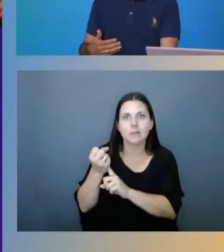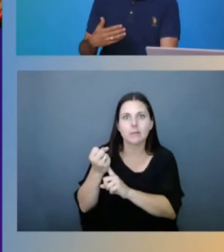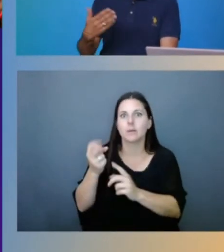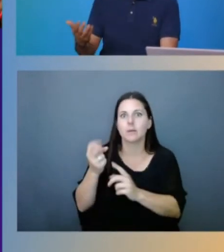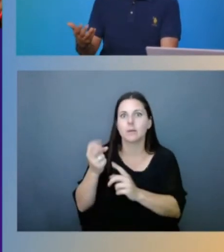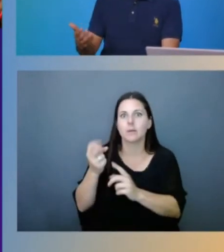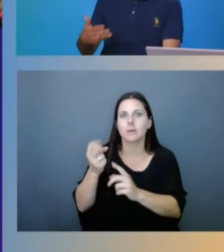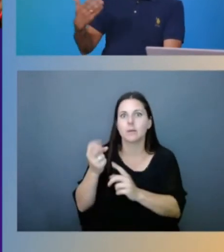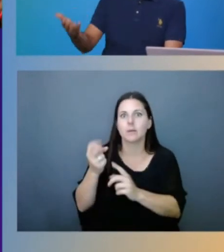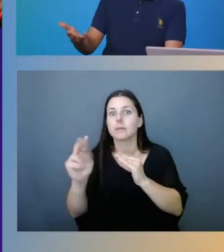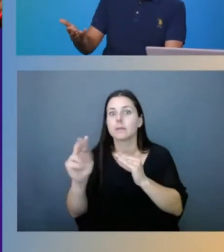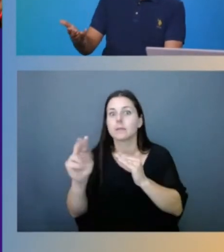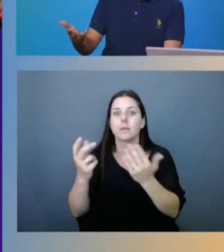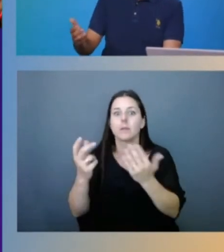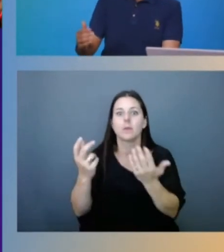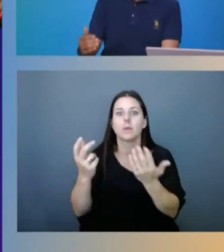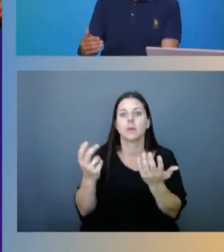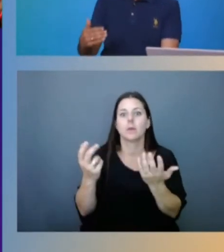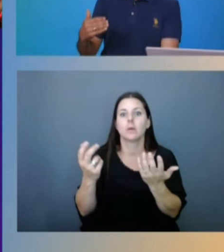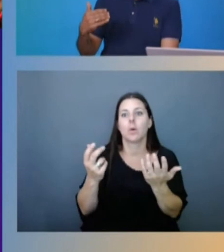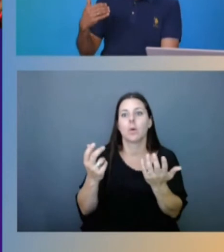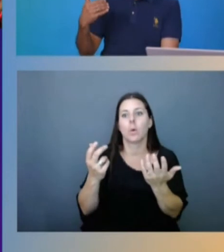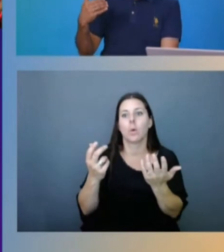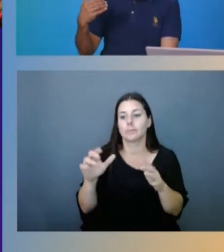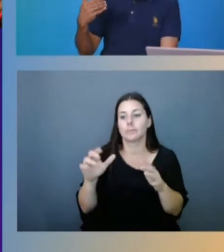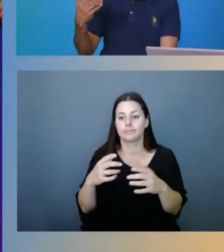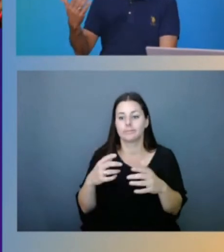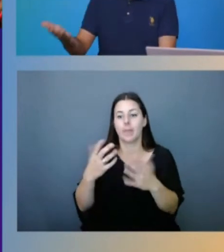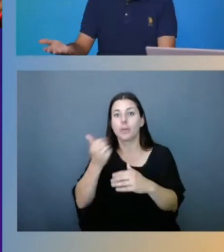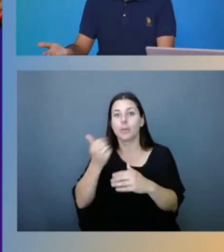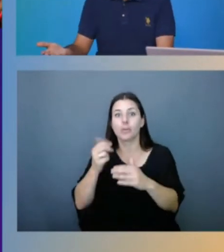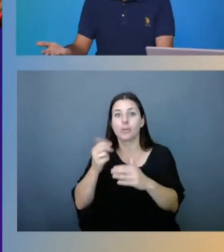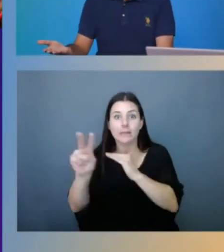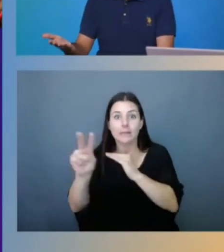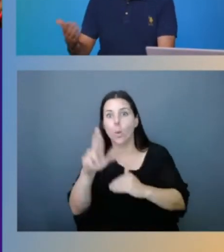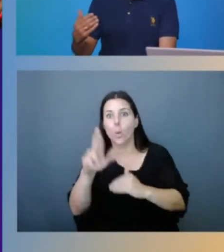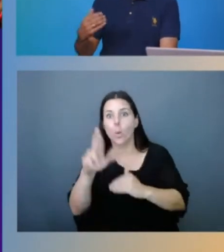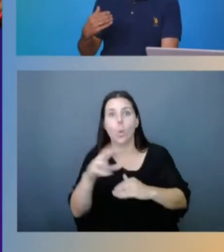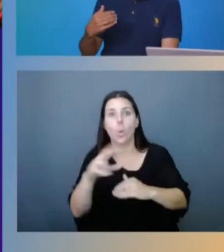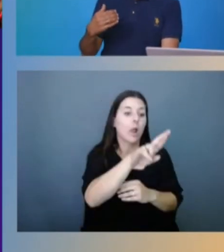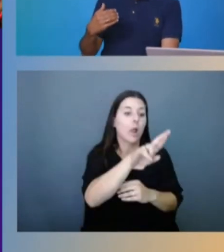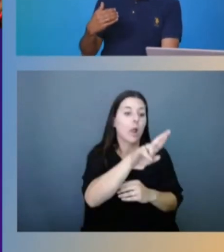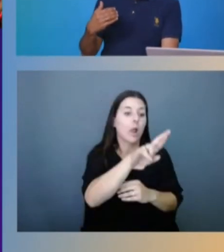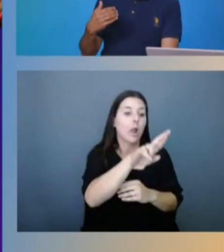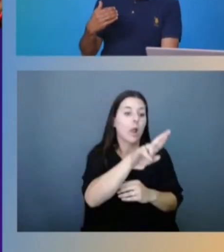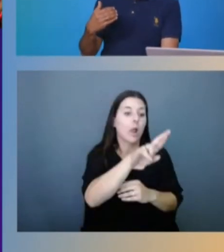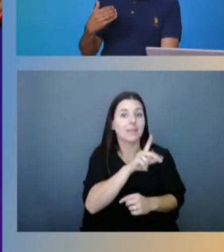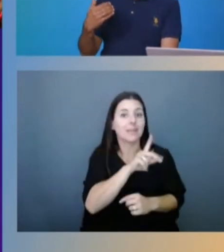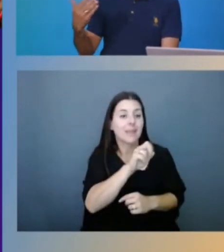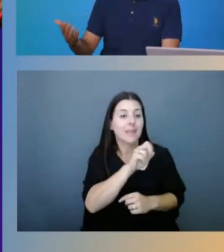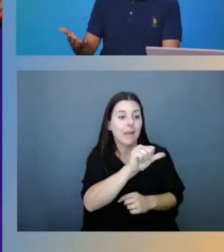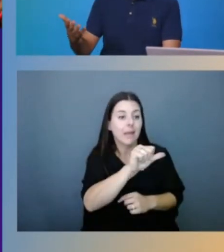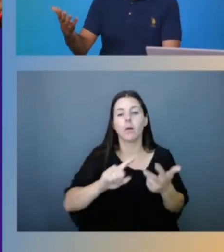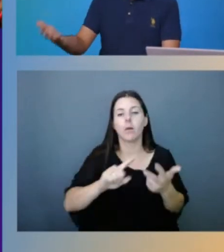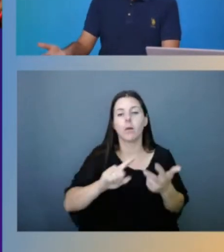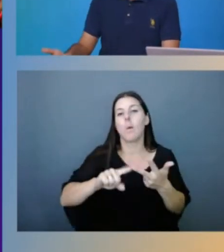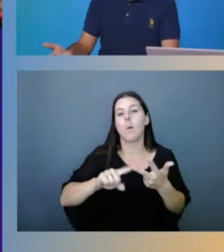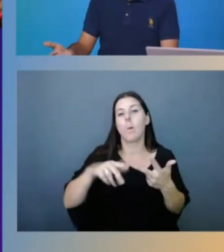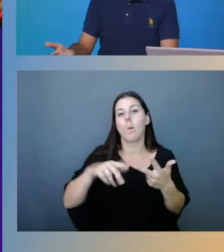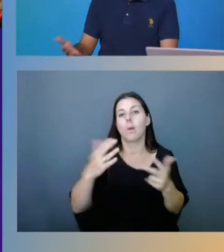to take action based on weather forecasting or whether it is based on the air quality data or the ocean floor temperature data.